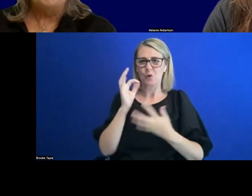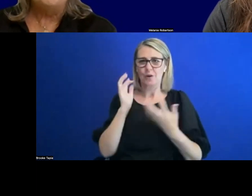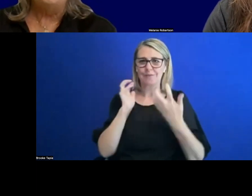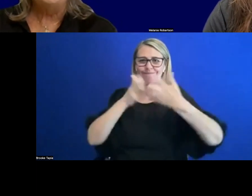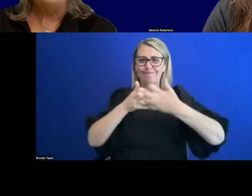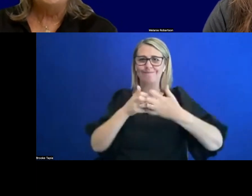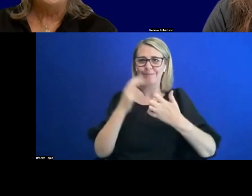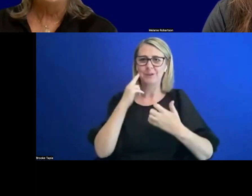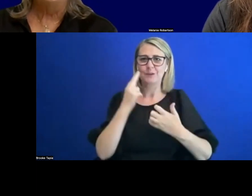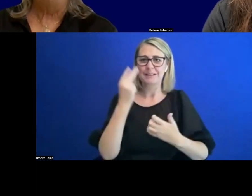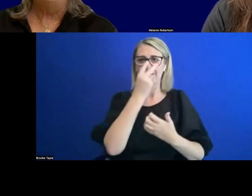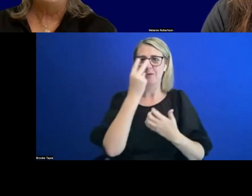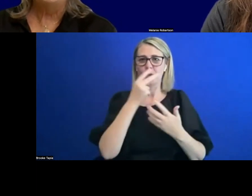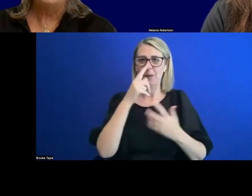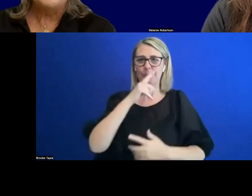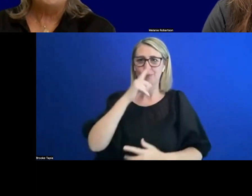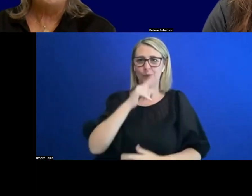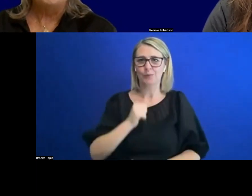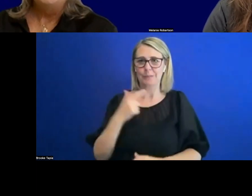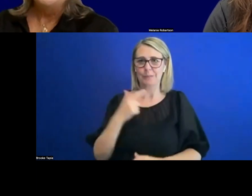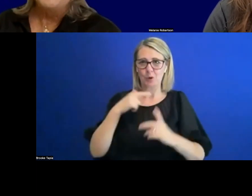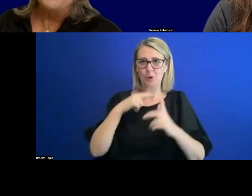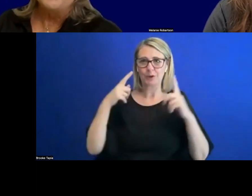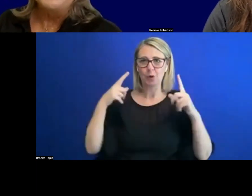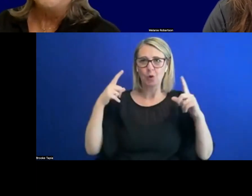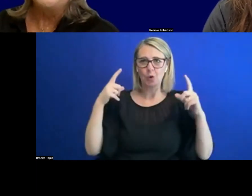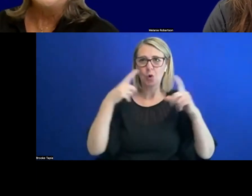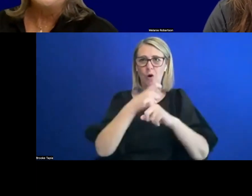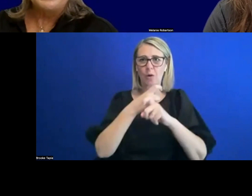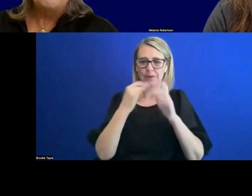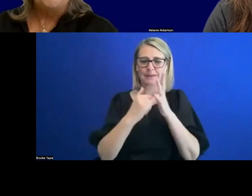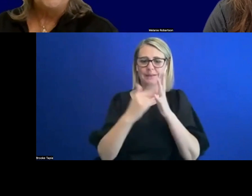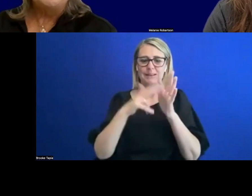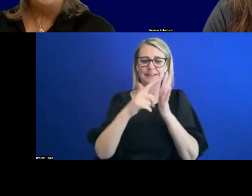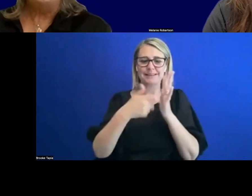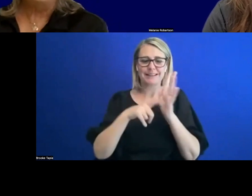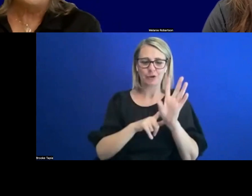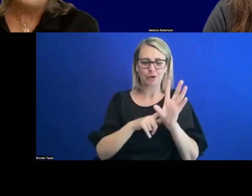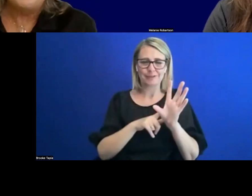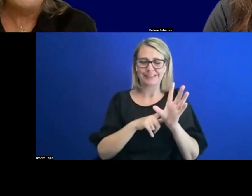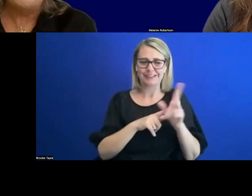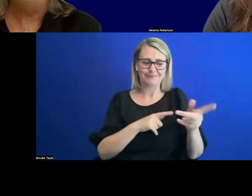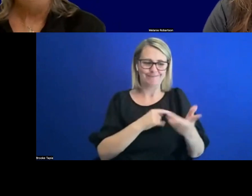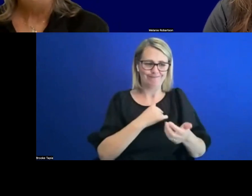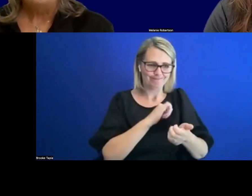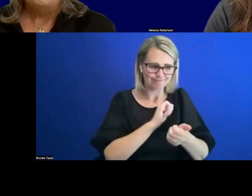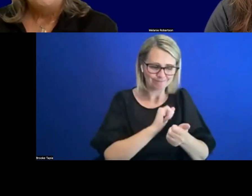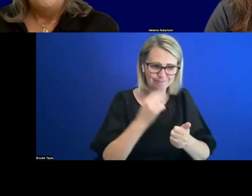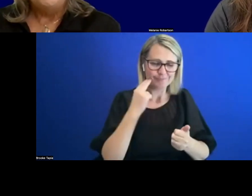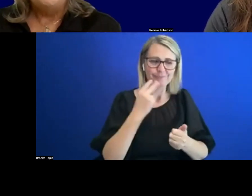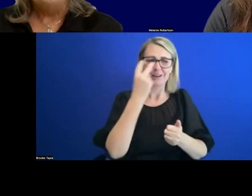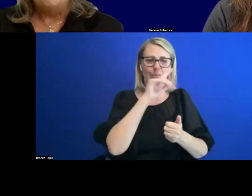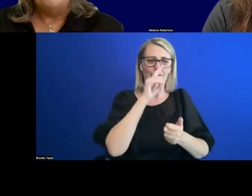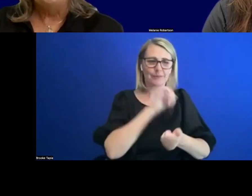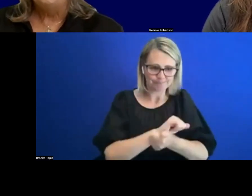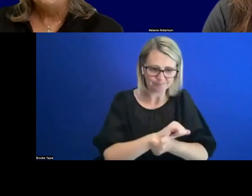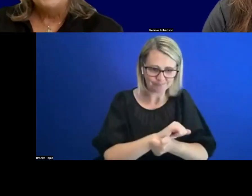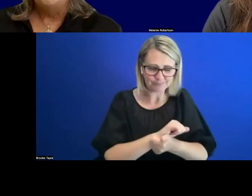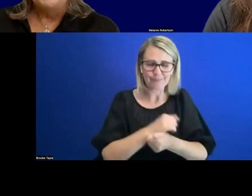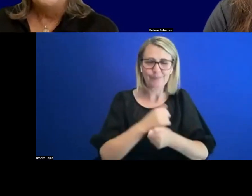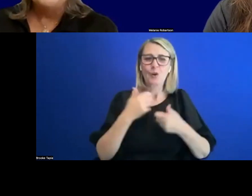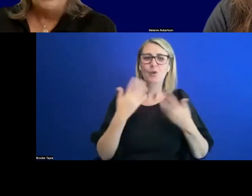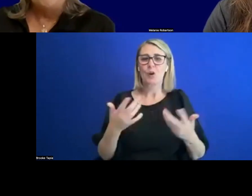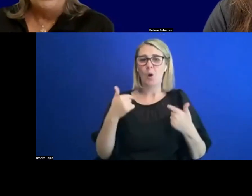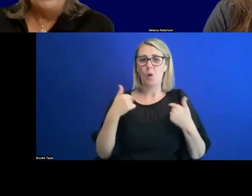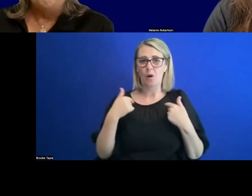community because of the complex sensory deficits that our community members have. The ones I have